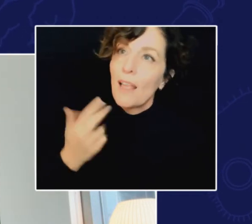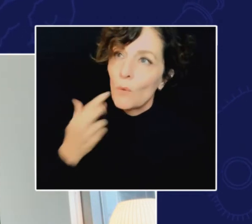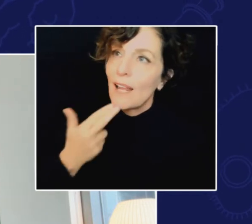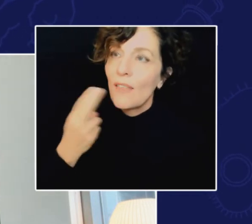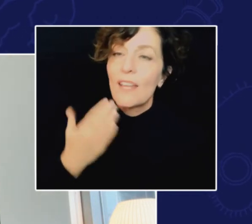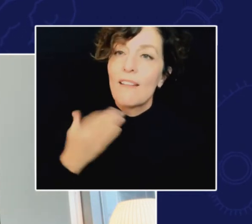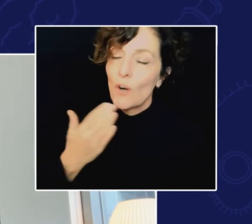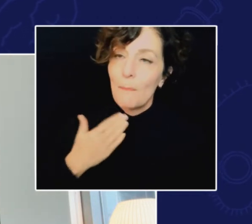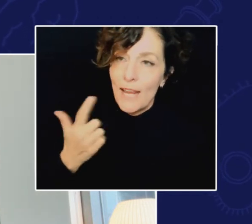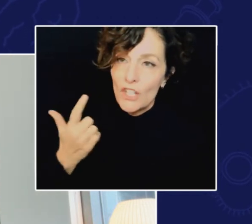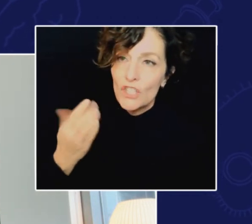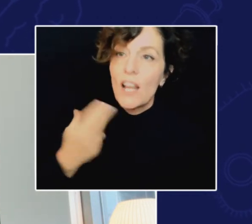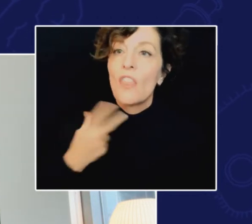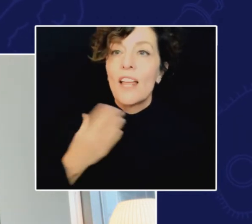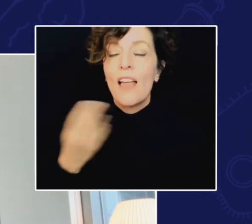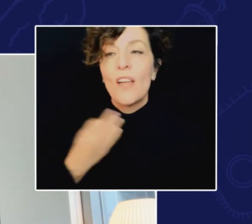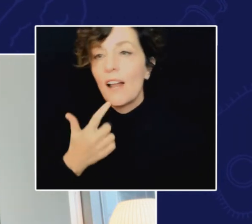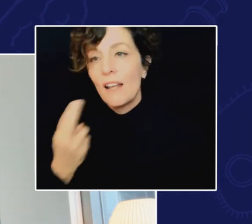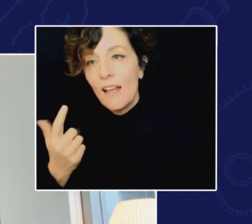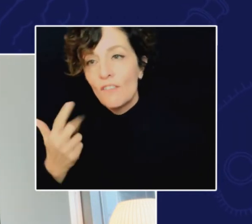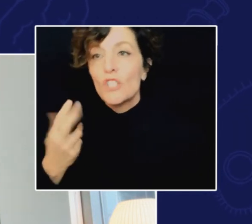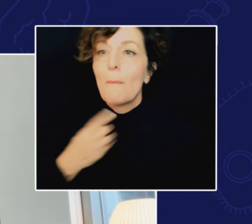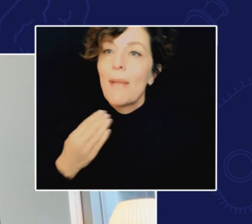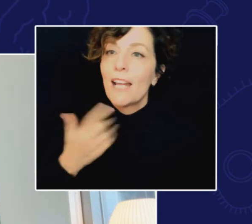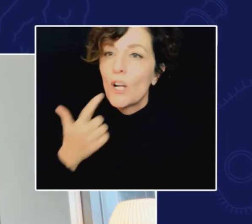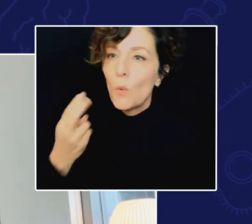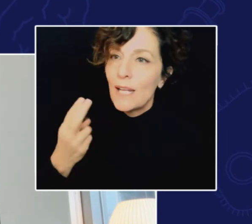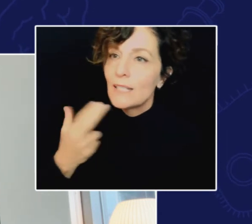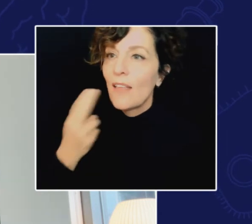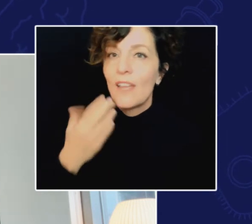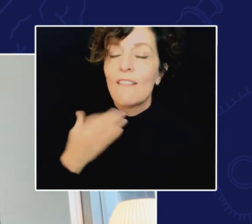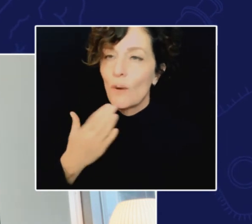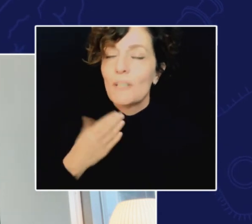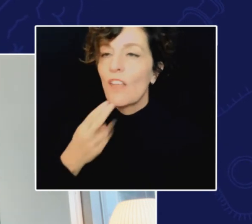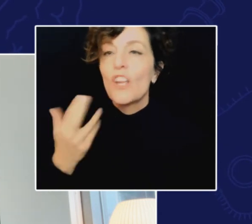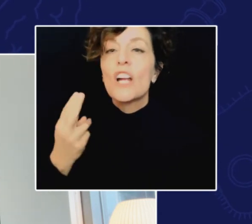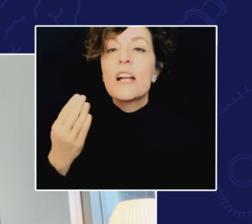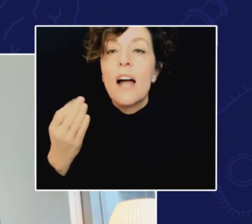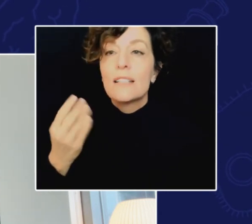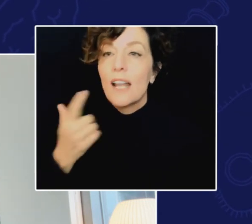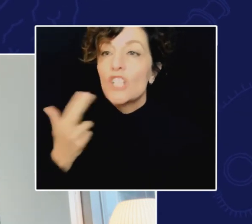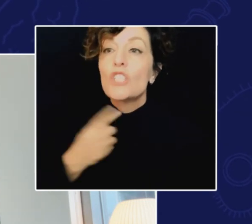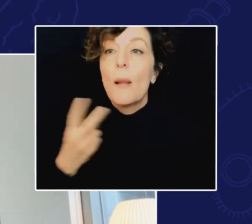at the high level, jump back into the weeds, and get the information. They're constantly bouncing up and down in terms of being